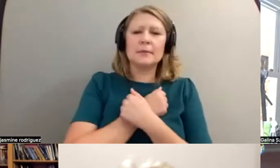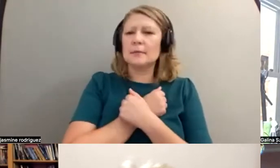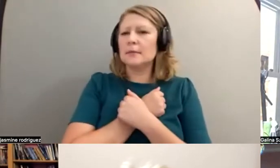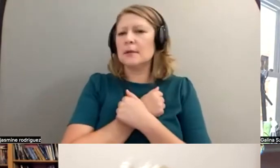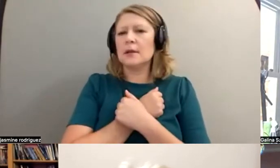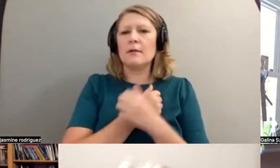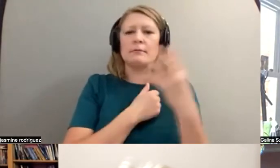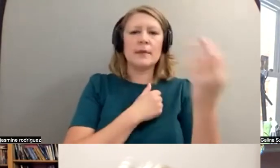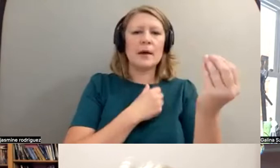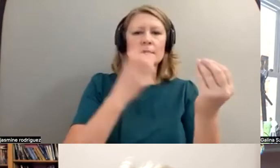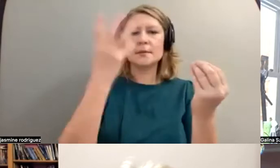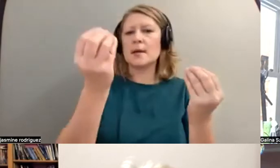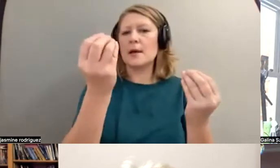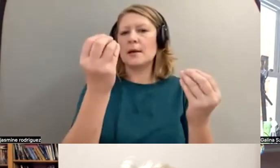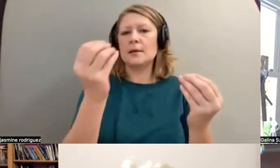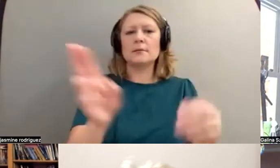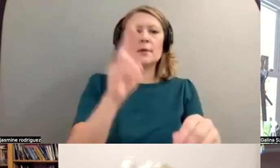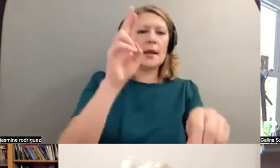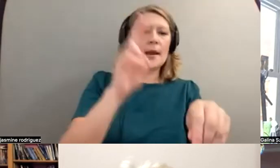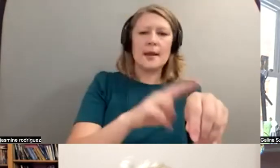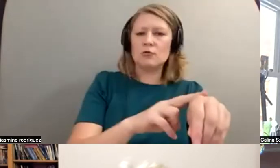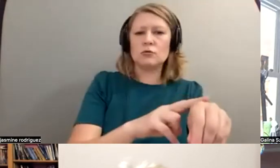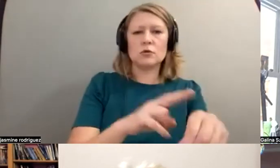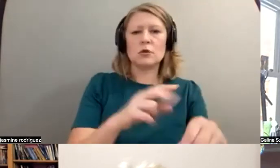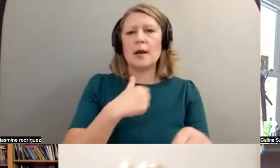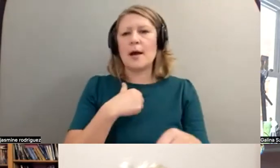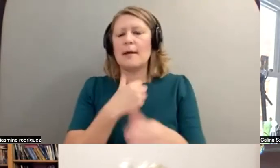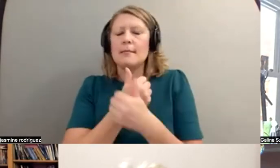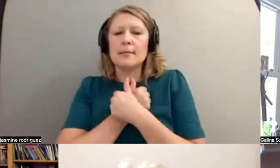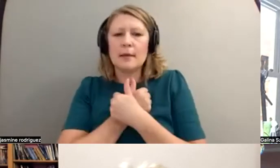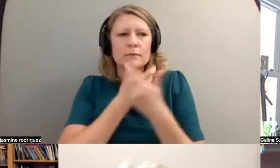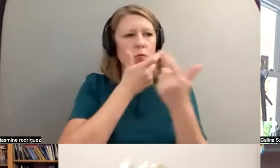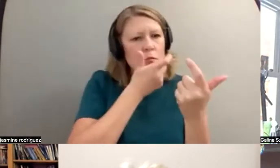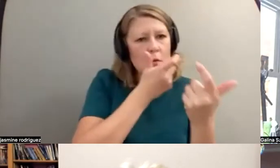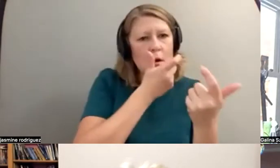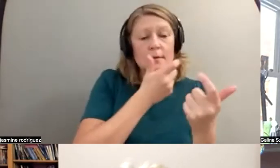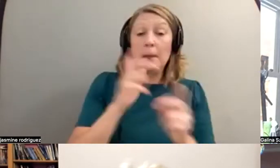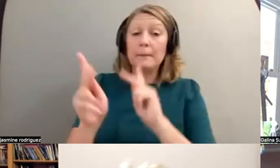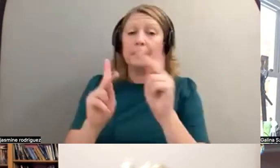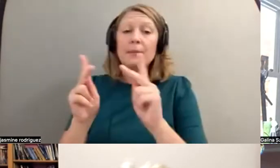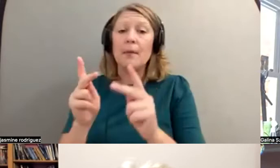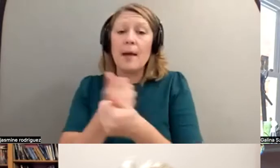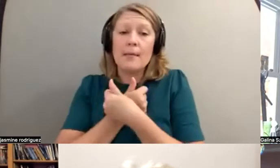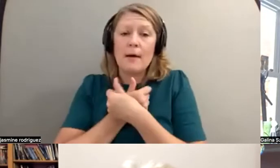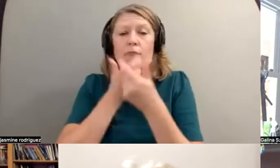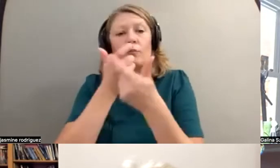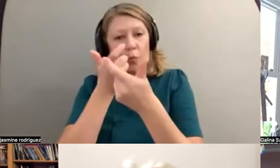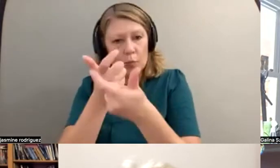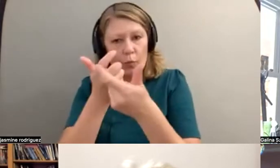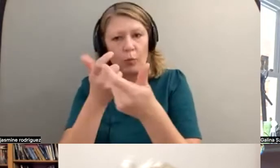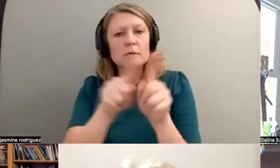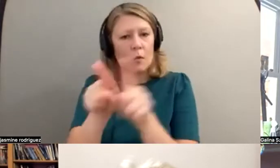to watch, people and nature, and very often I see nature in people...